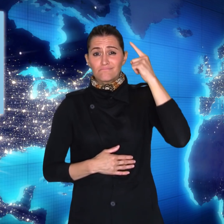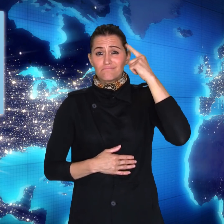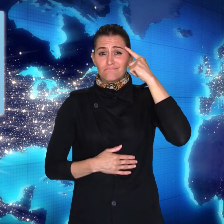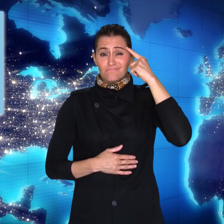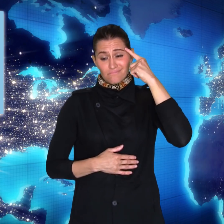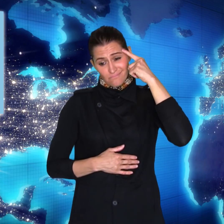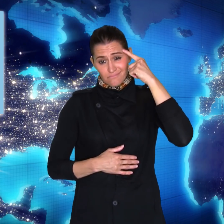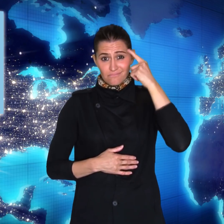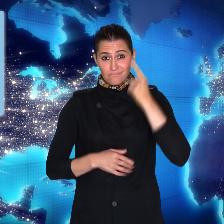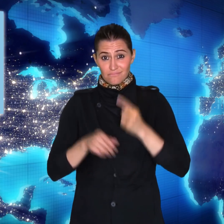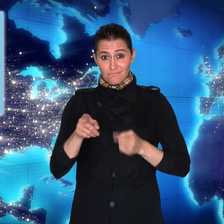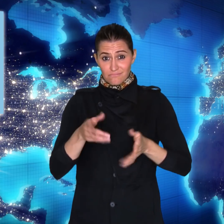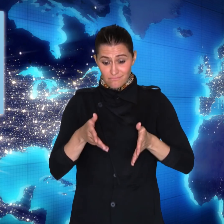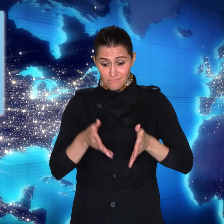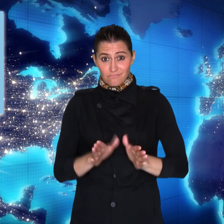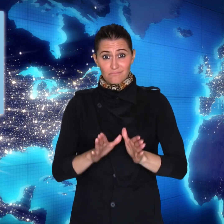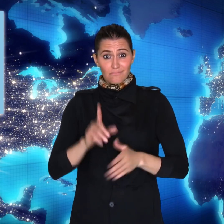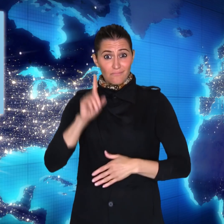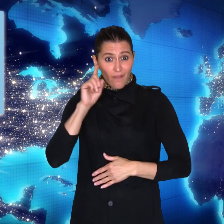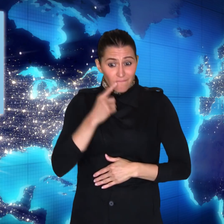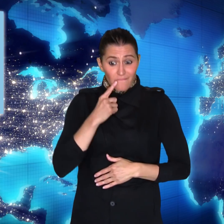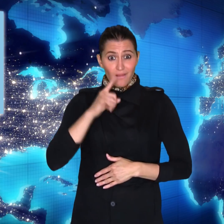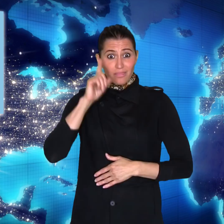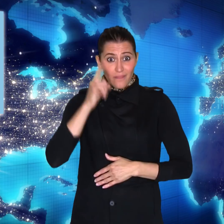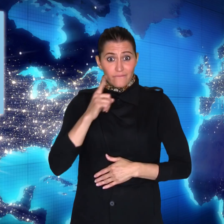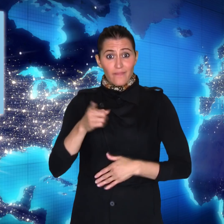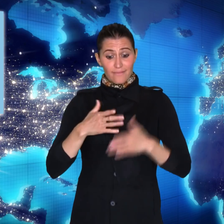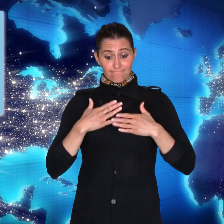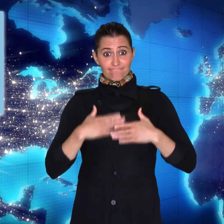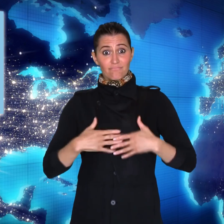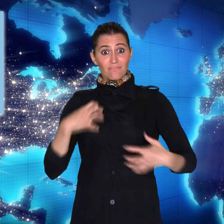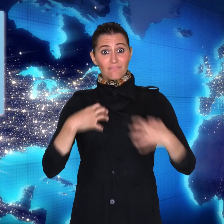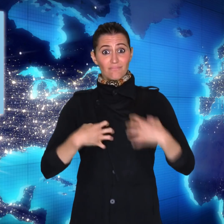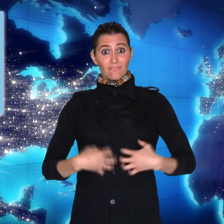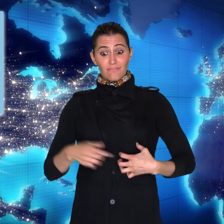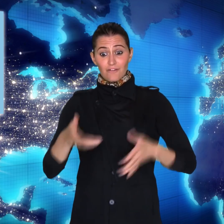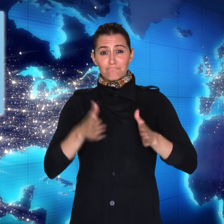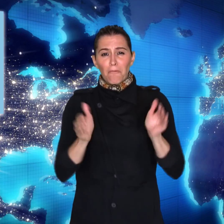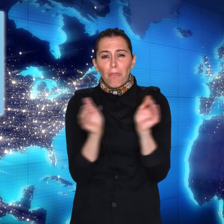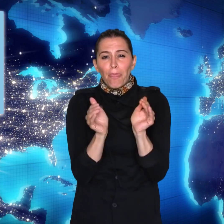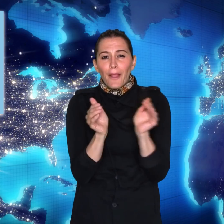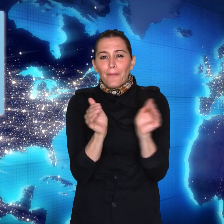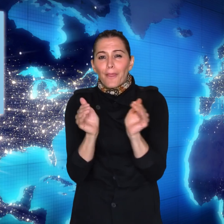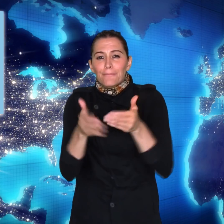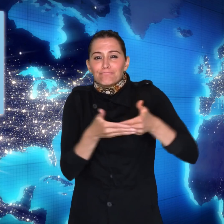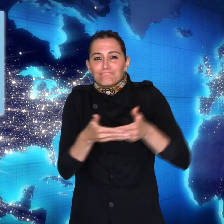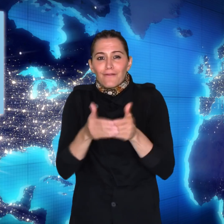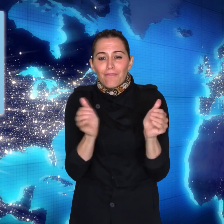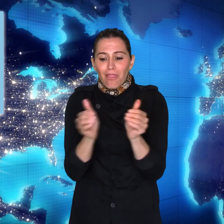a belief that is no longer supported